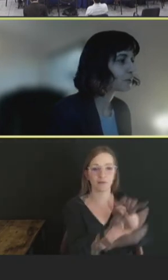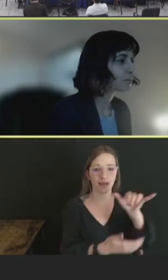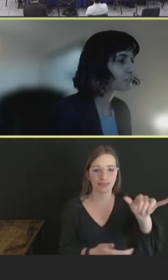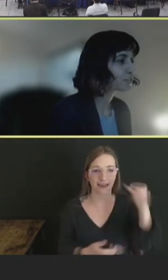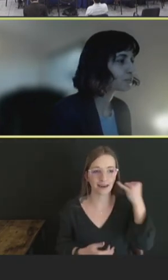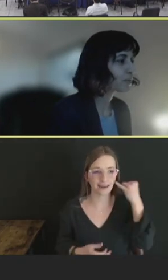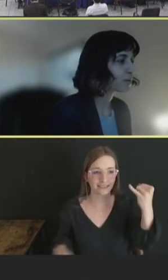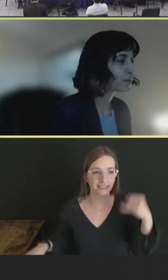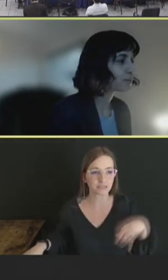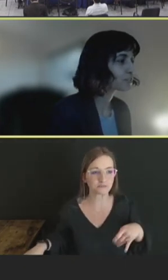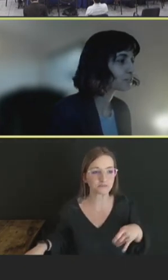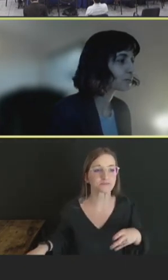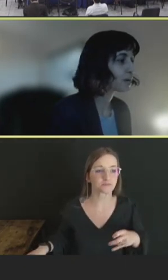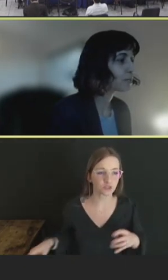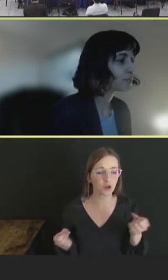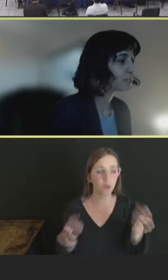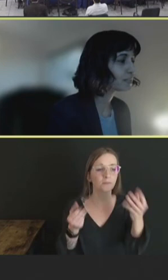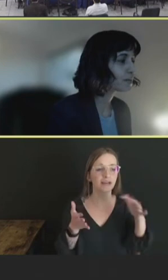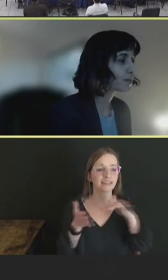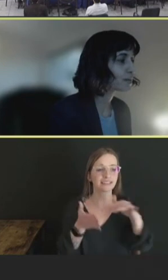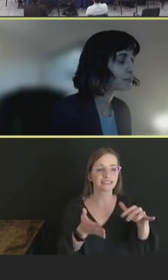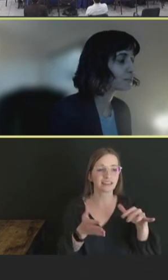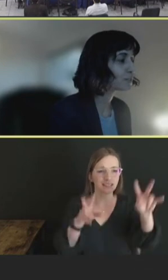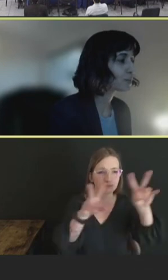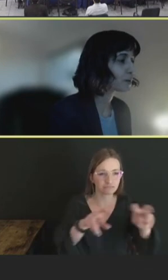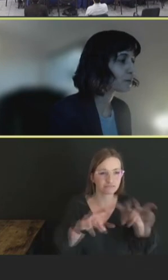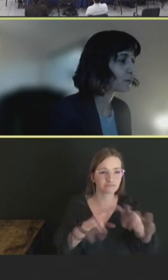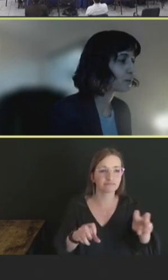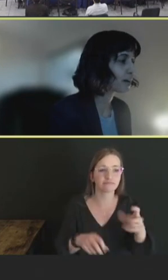combinations, whether administered concomitantly or as a multi-component